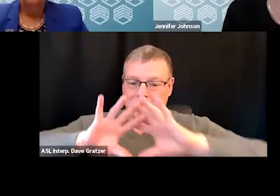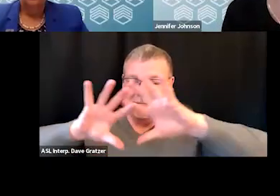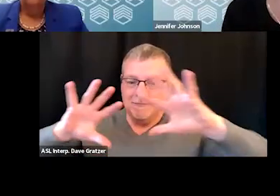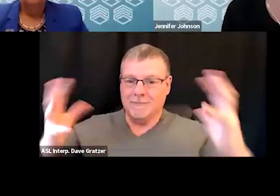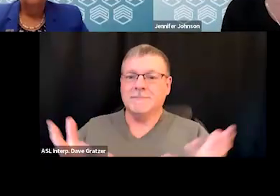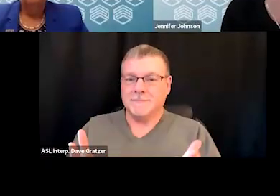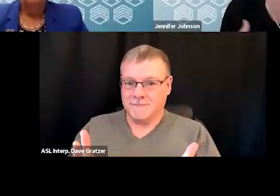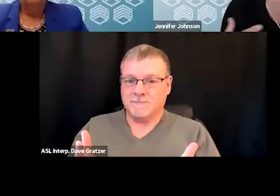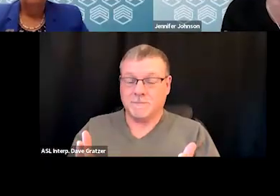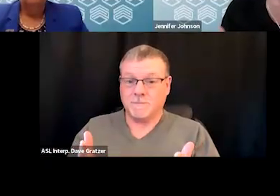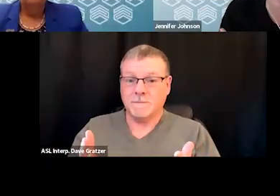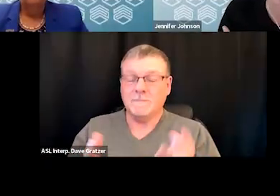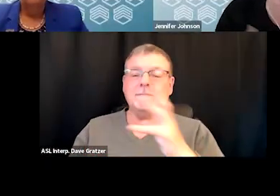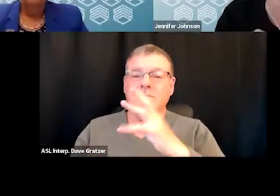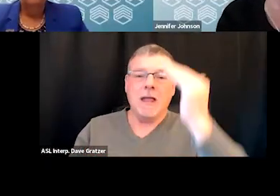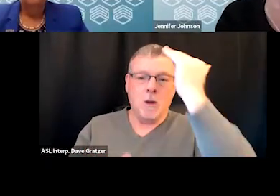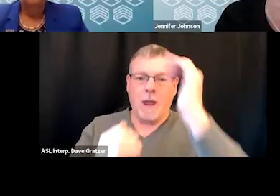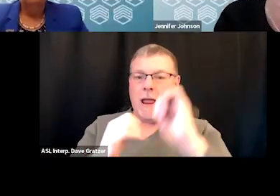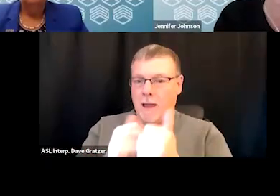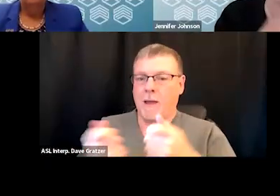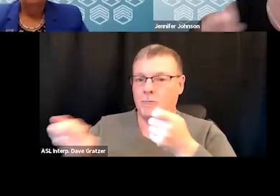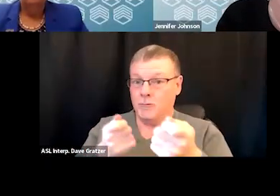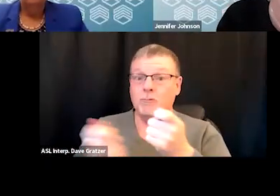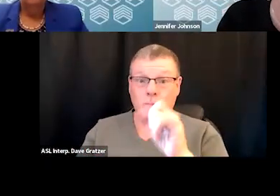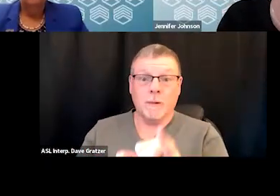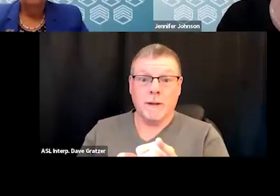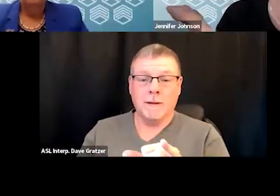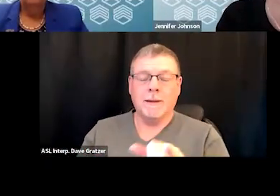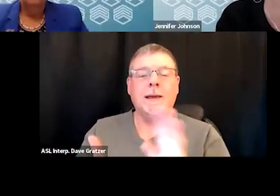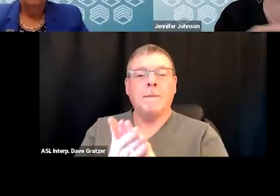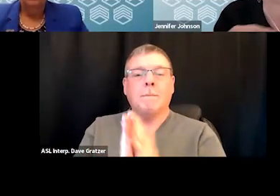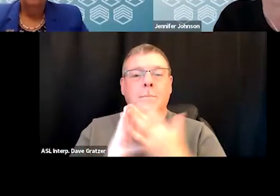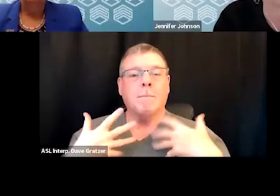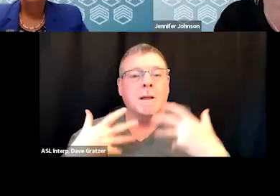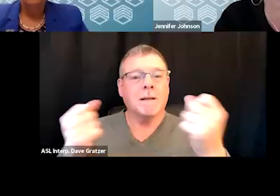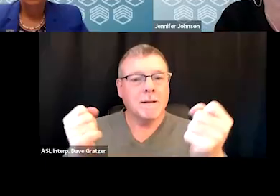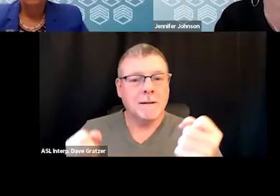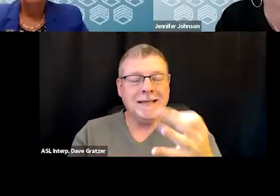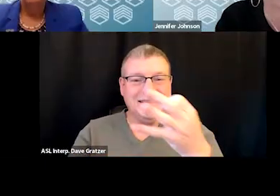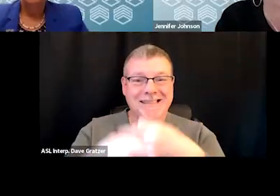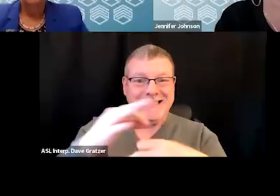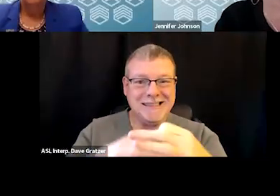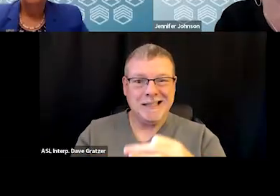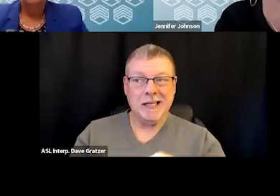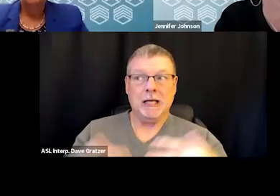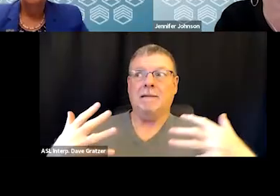conditions and if we know how to do that. It can be healing versus a place of fear and harm